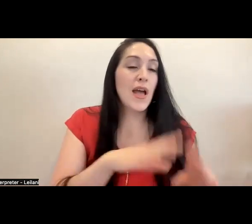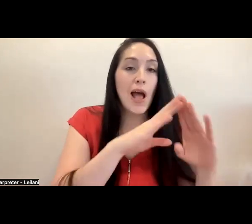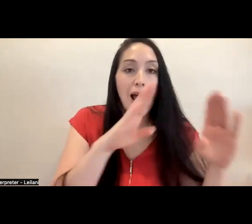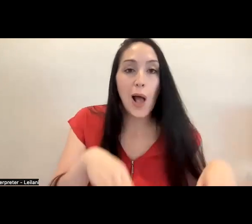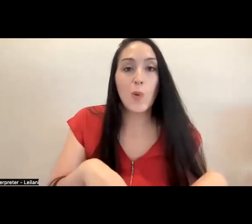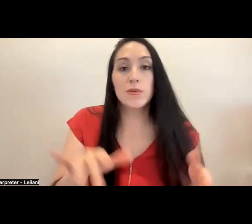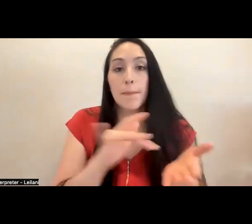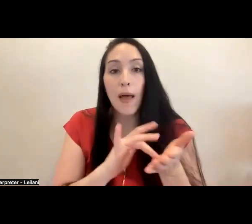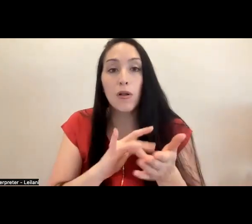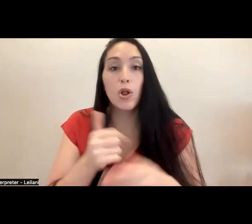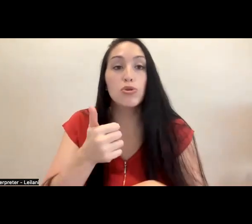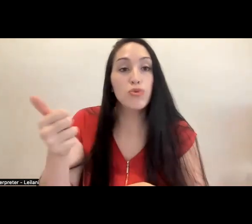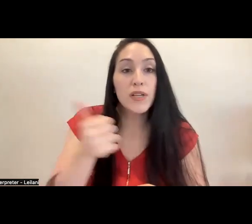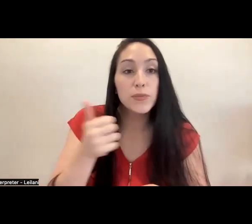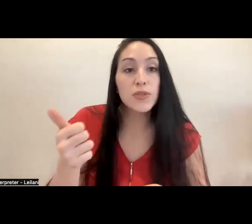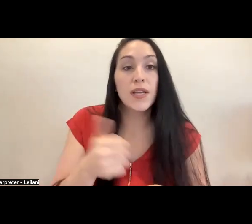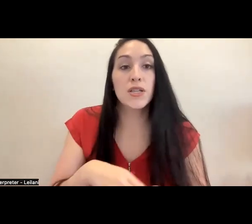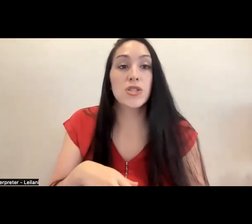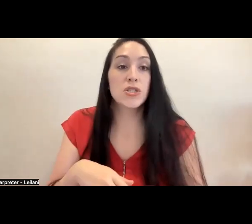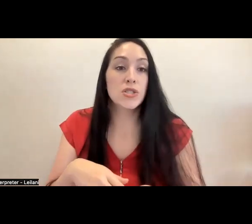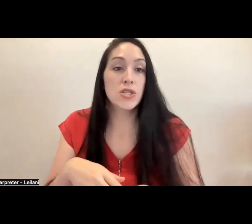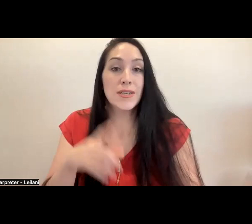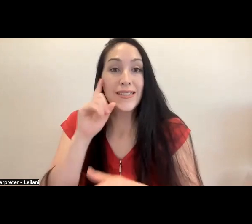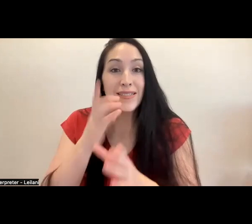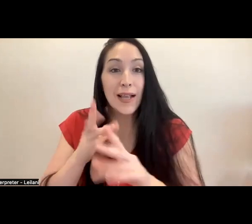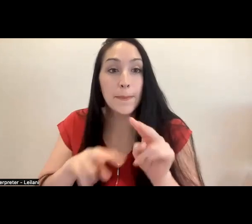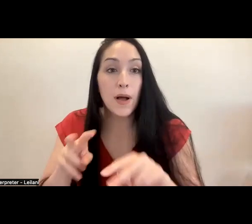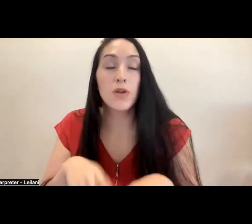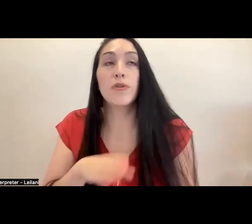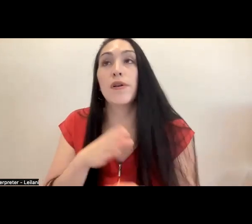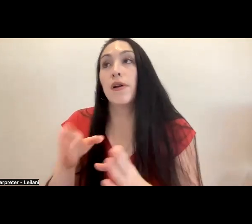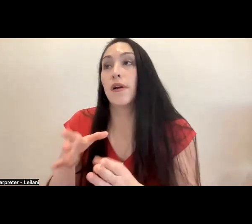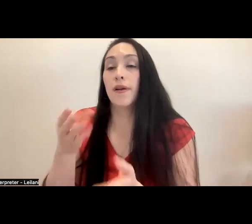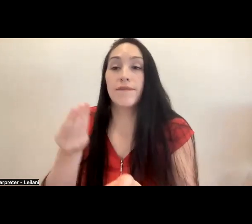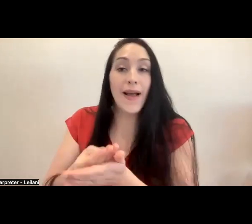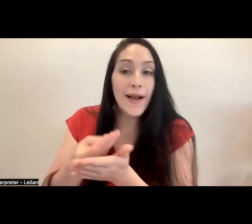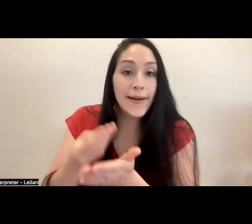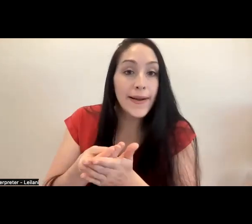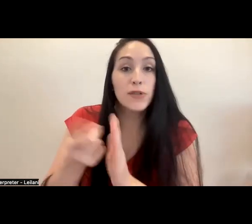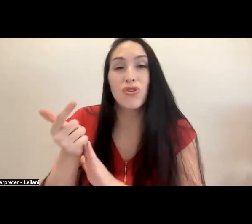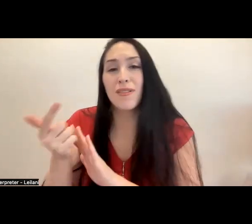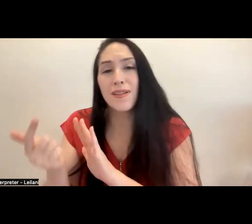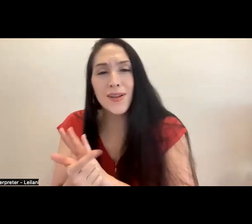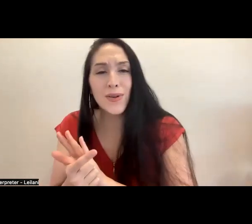and monitoring financial, legal and even basic living expenses.